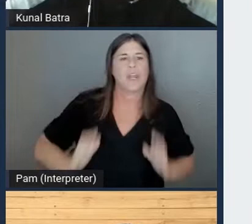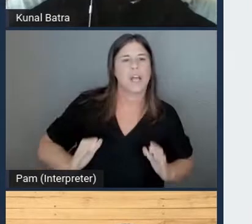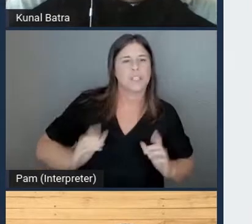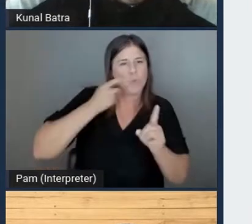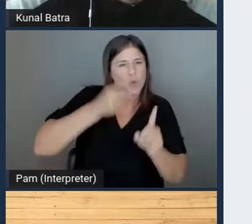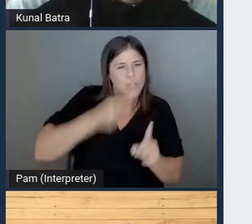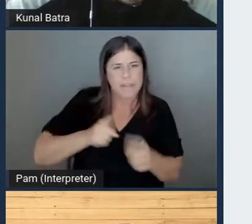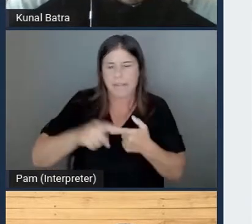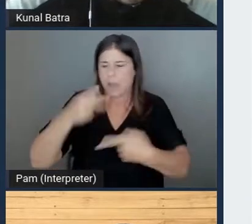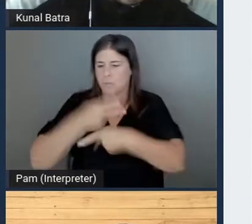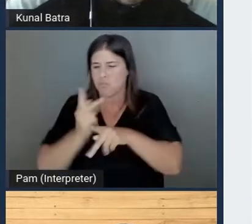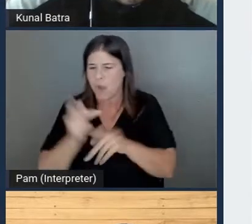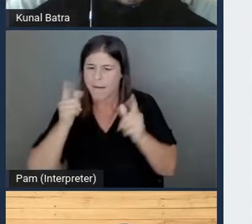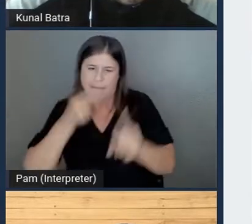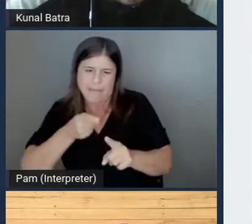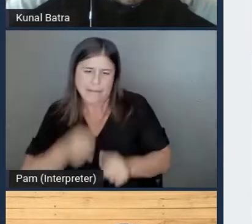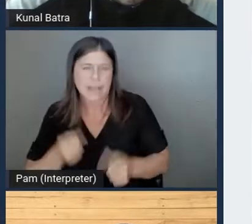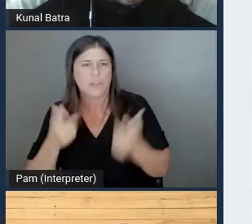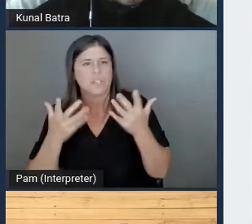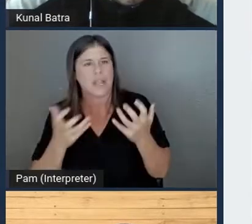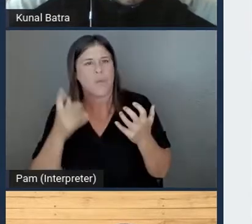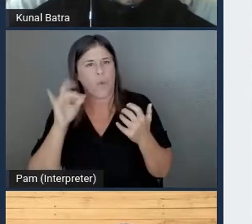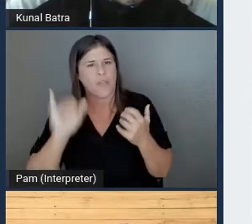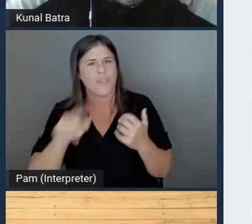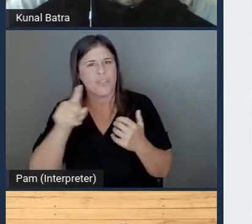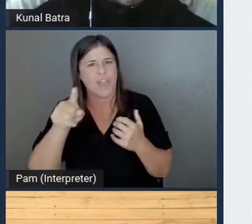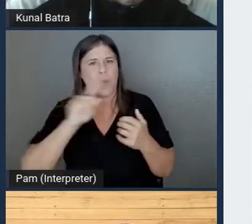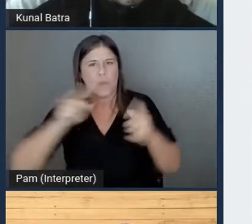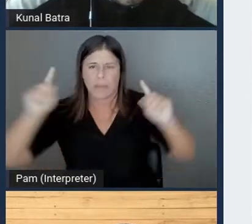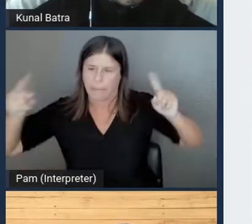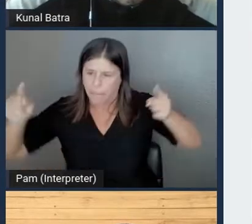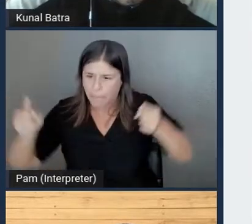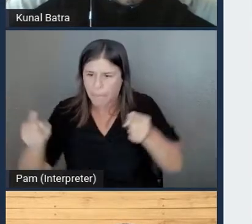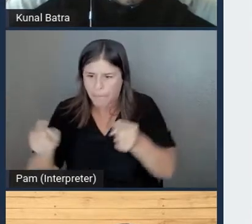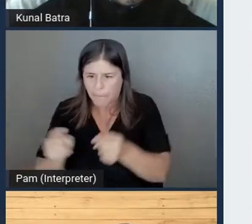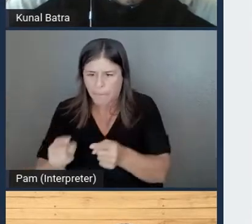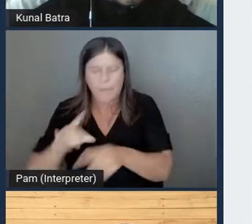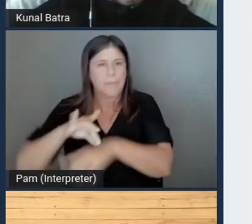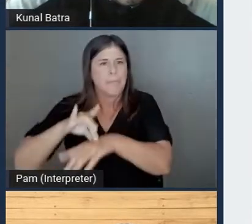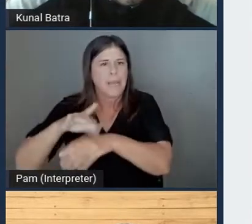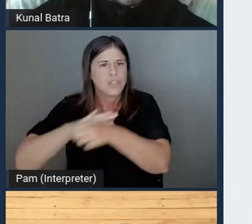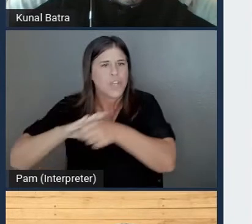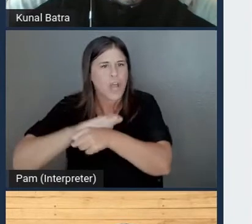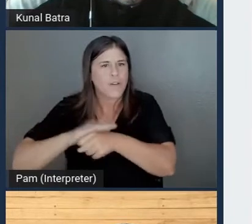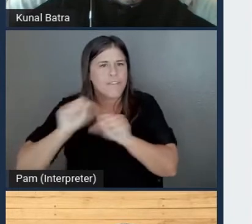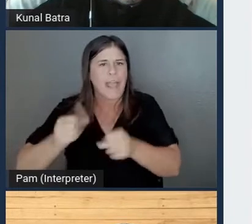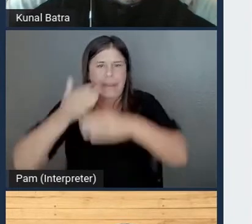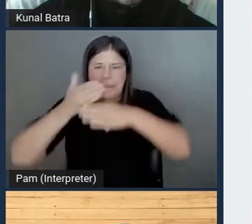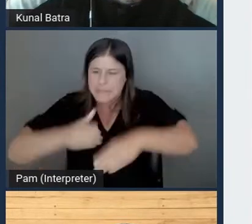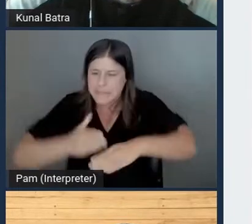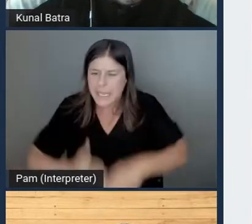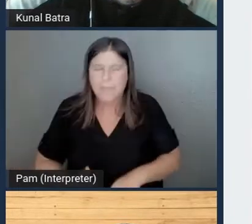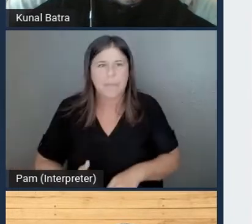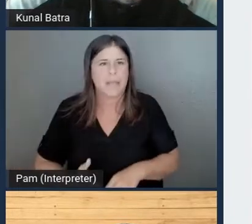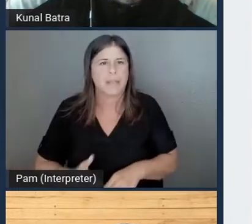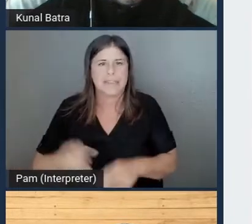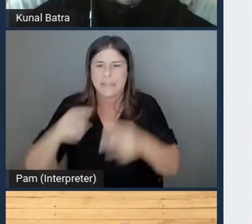And if I want to break that down by geography, I can do that by segmenting, by different regions, east and west.